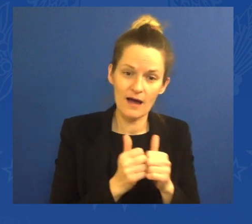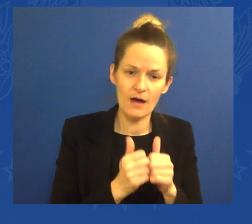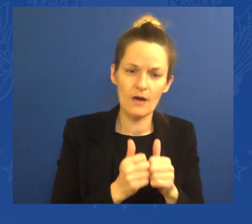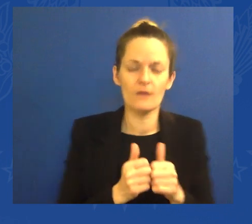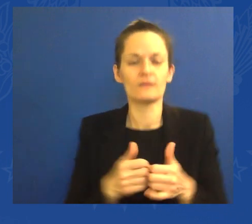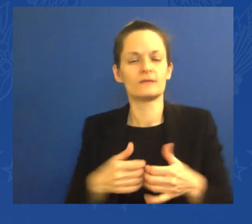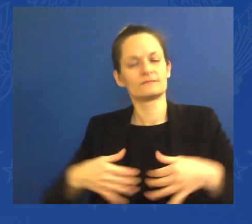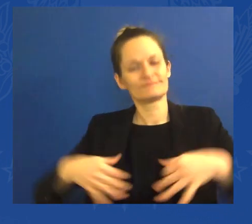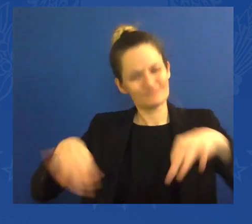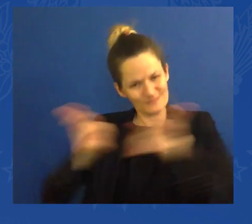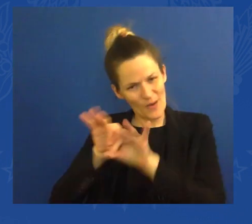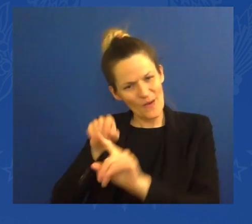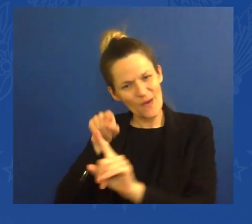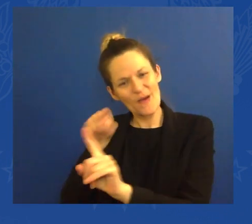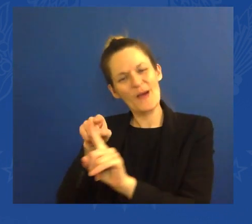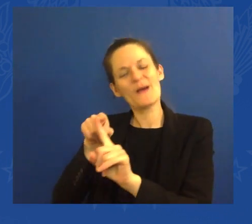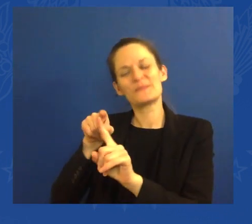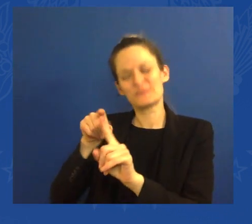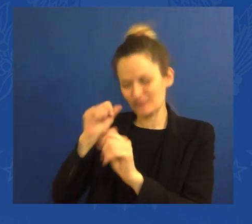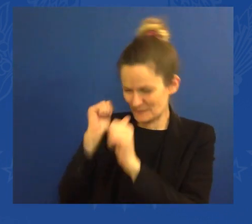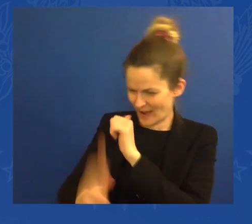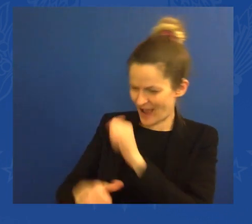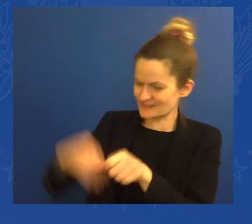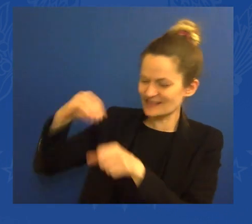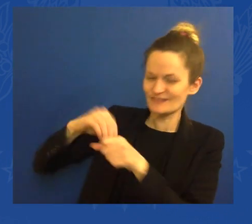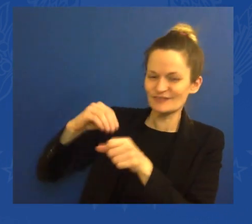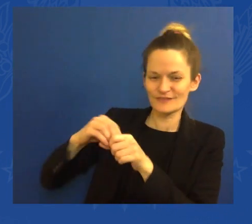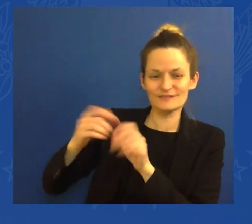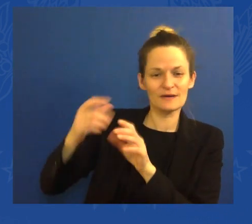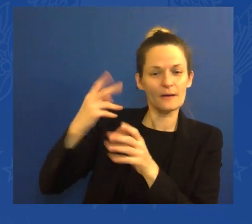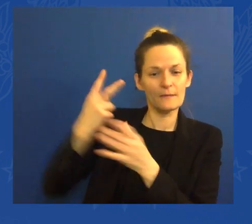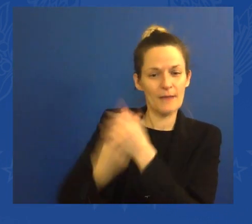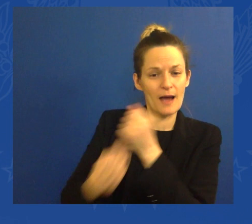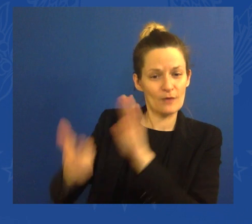in all of American history. Bipartisan.